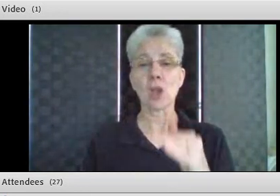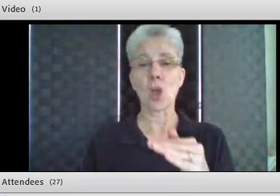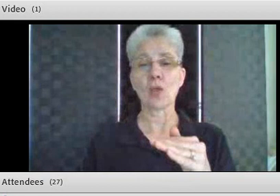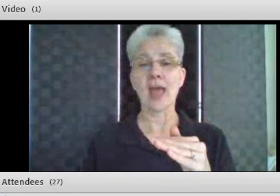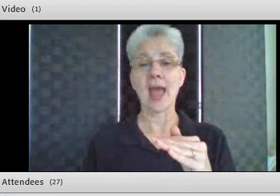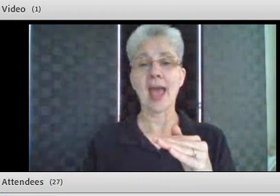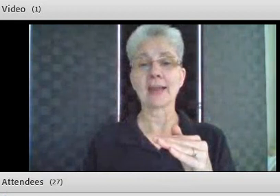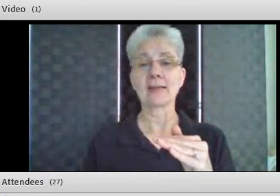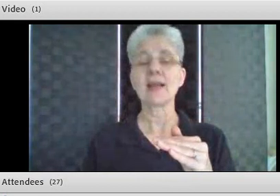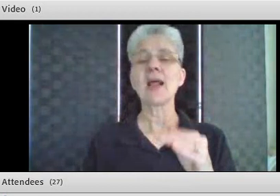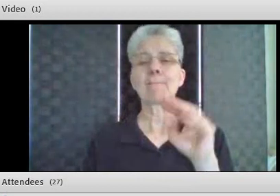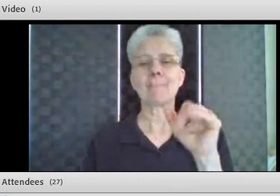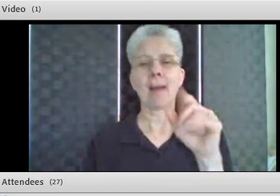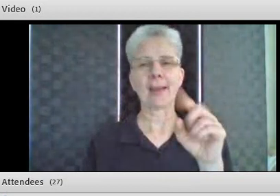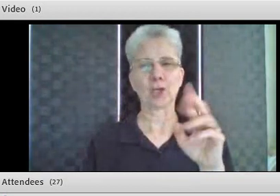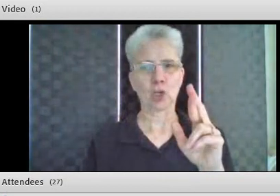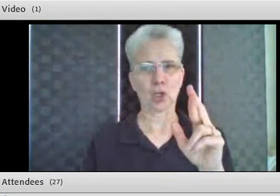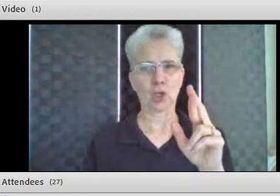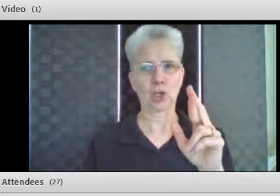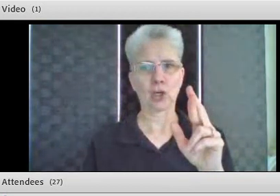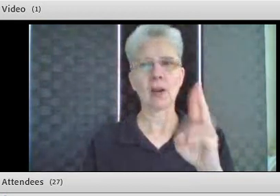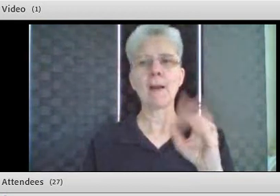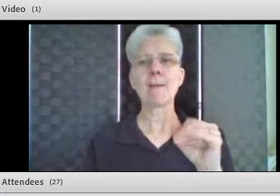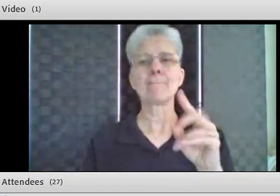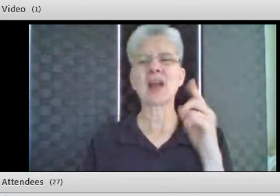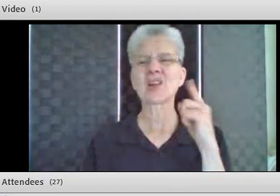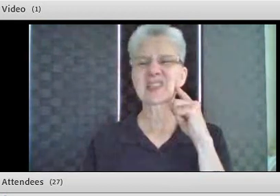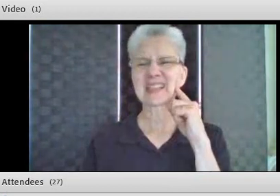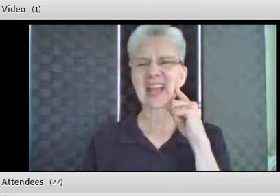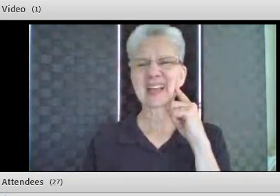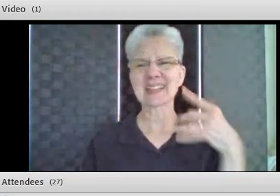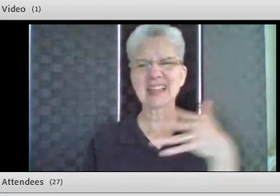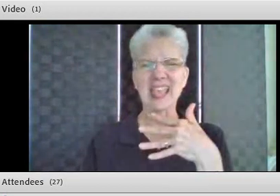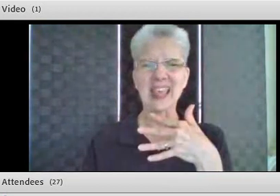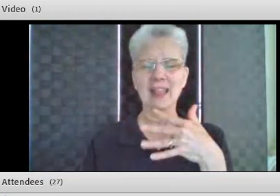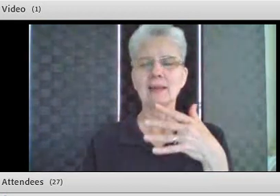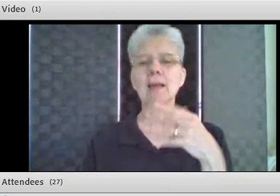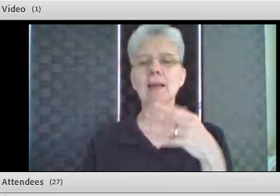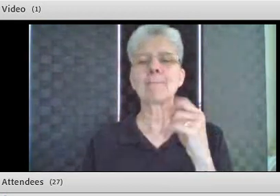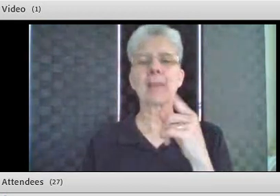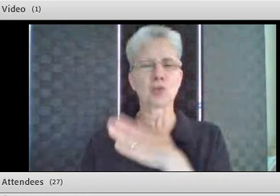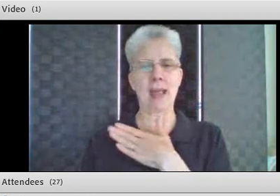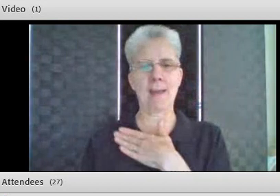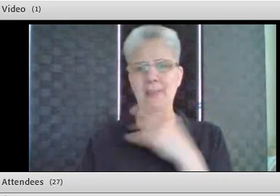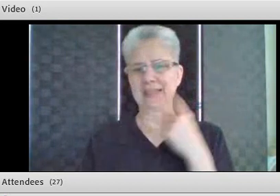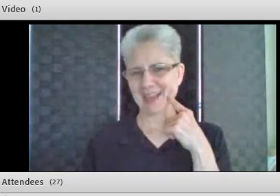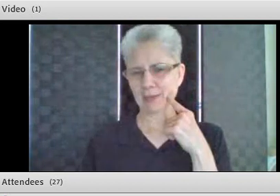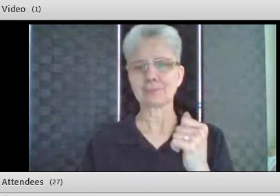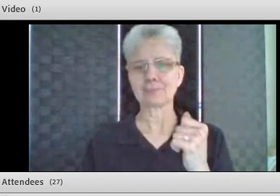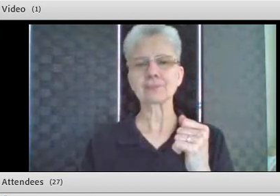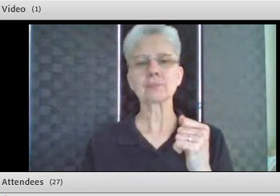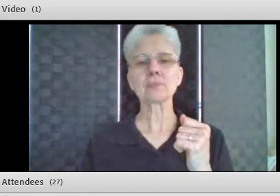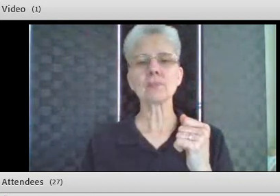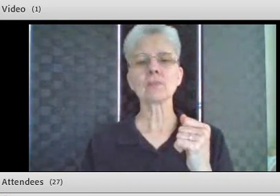a minor third on the bottom and a major third on top, so right here in the blue, that's a major chord. Lower that to right there, it's a minor chord.